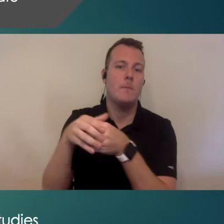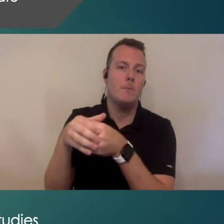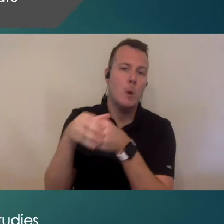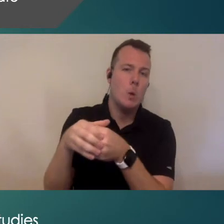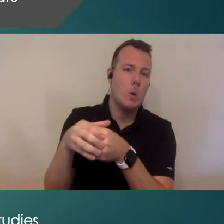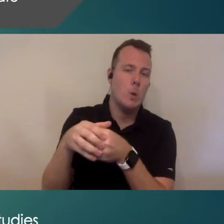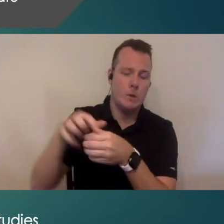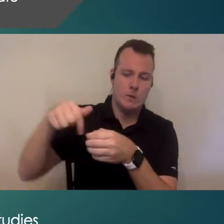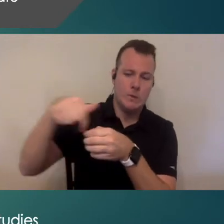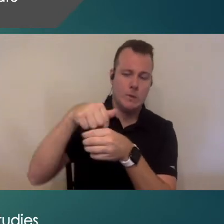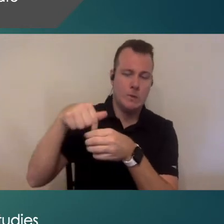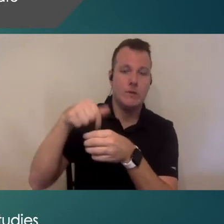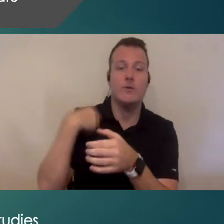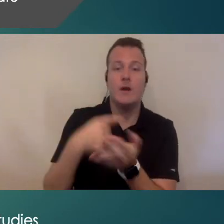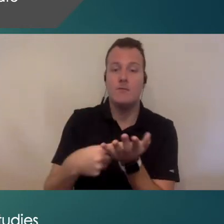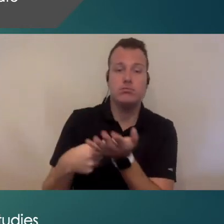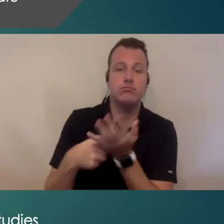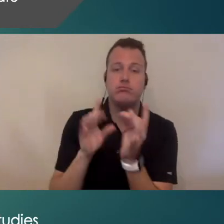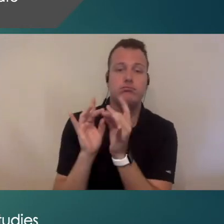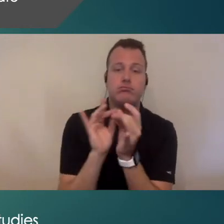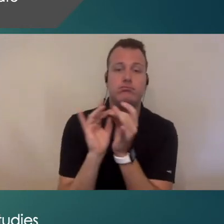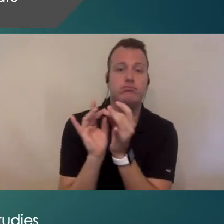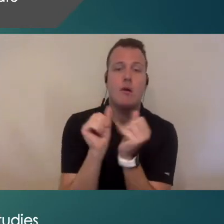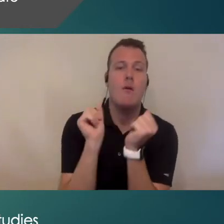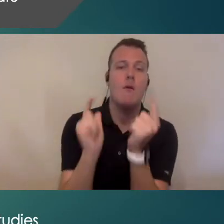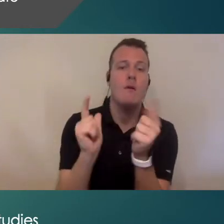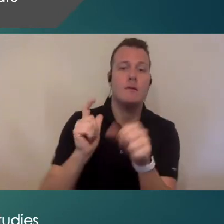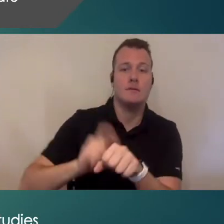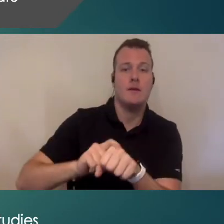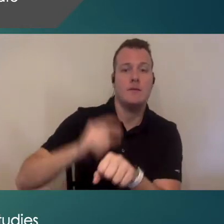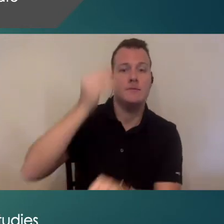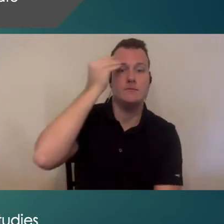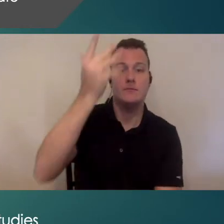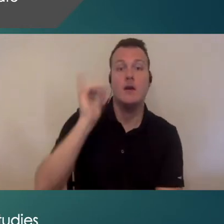profession, and we're all talking to each other all the time. If something comes up,